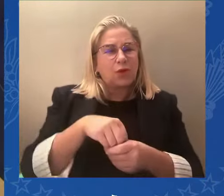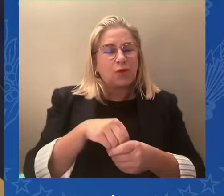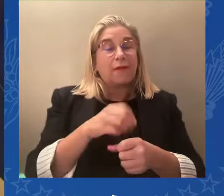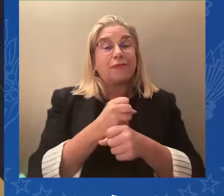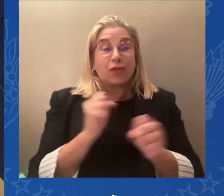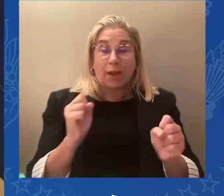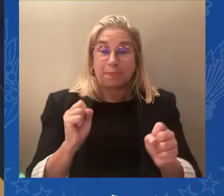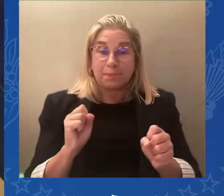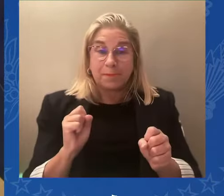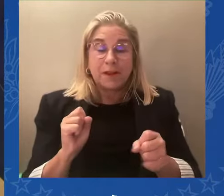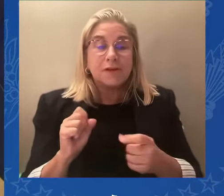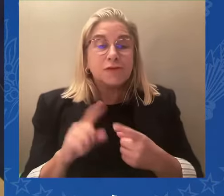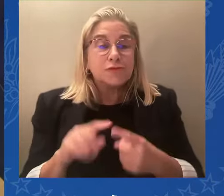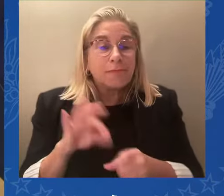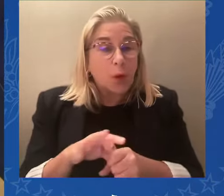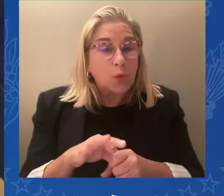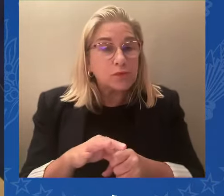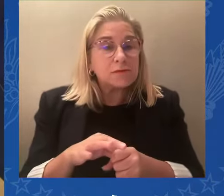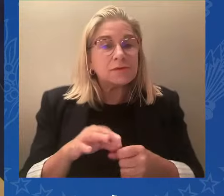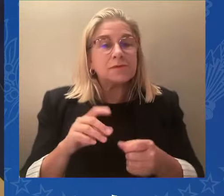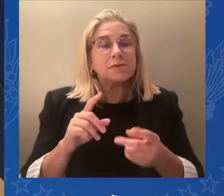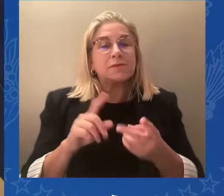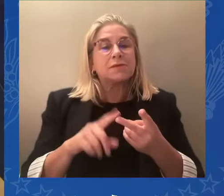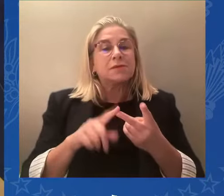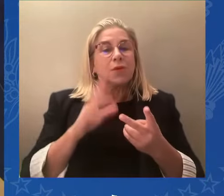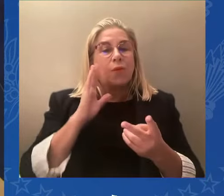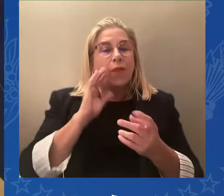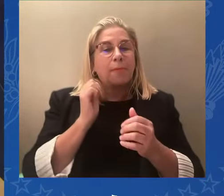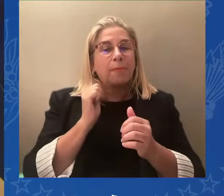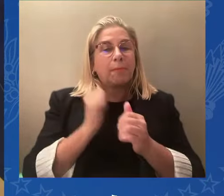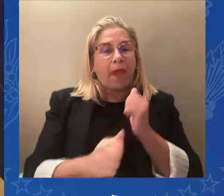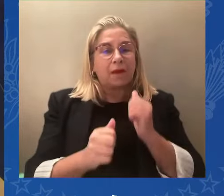Rights Advancement Act and the Freedom to Vote Act.